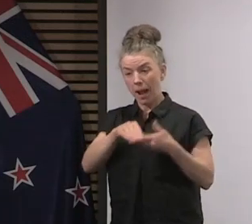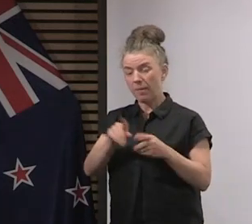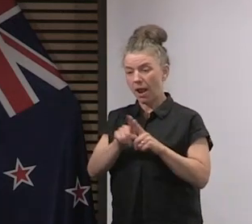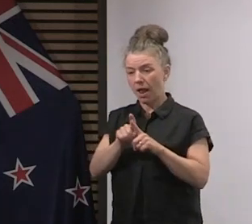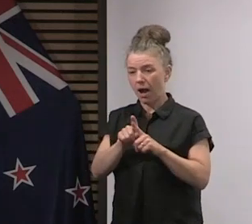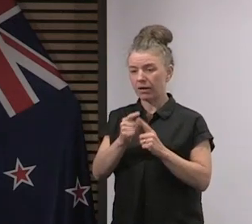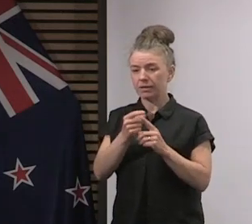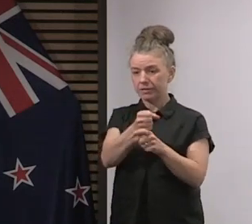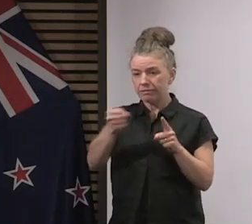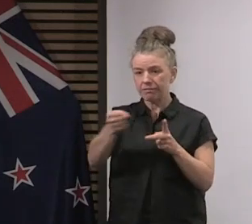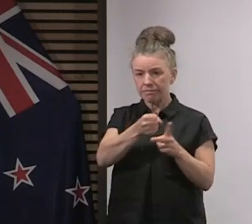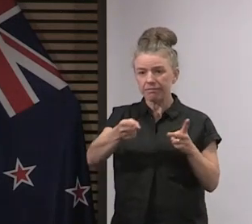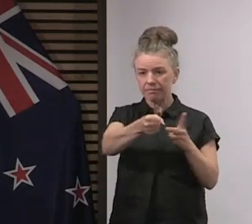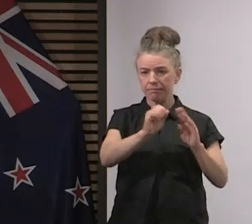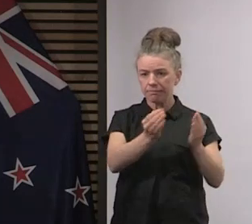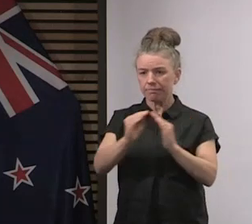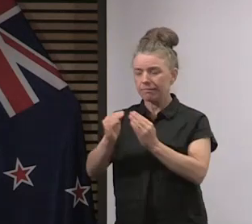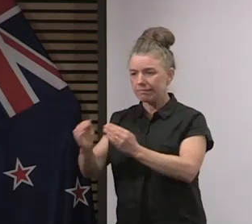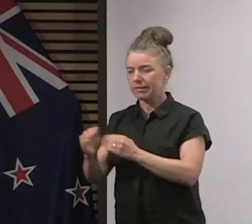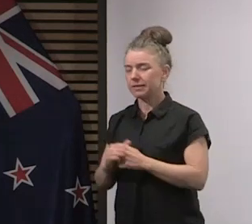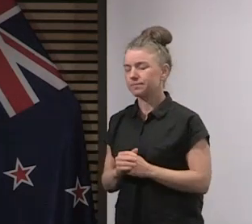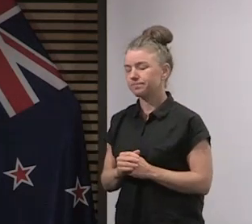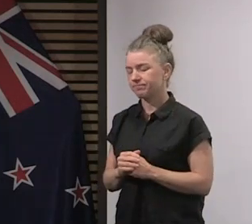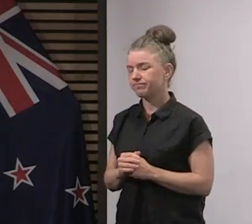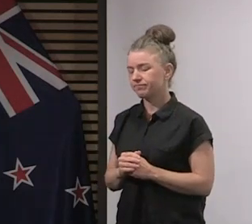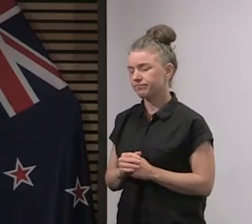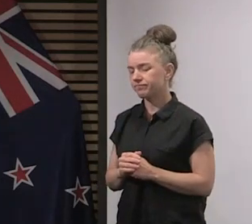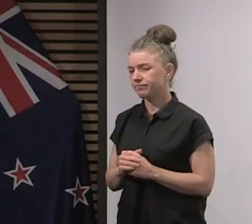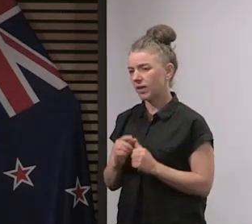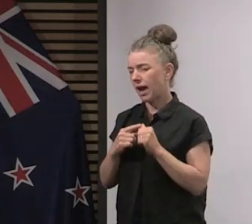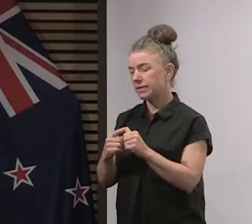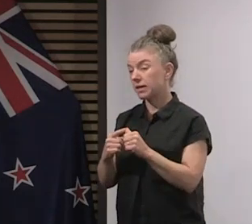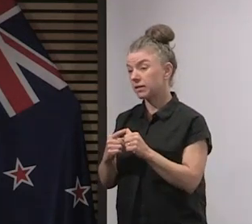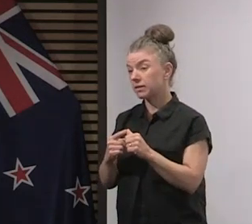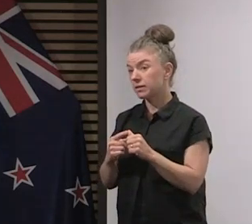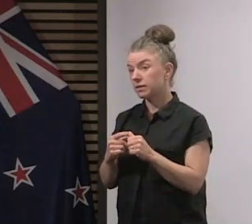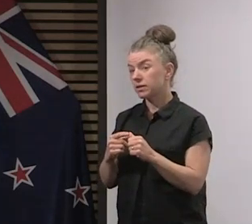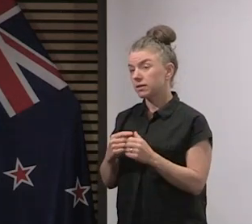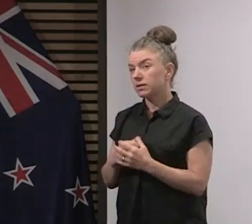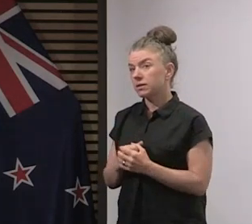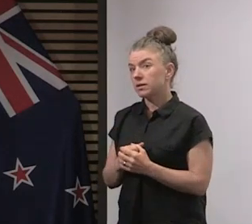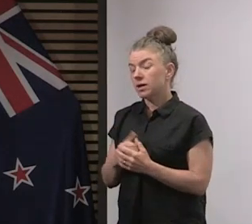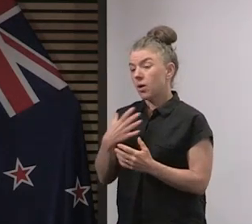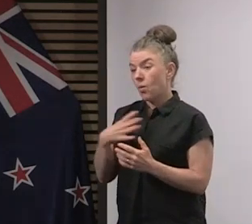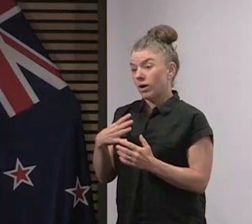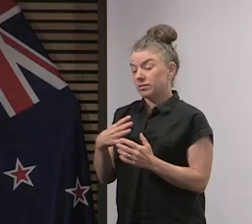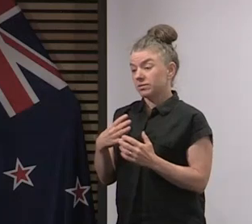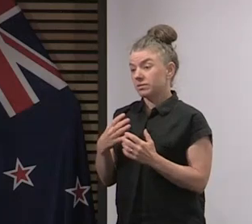perhaps upskilling the number of people available to help with the quarantine info?